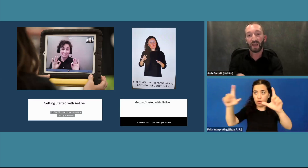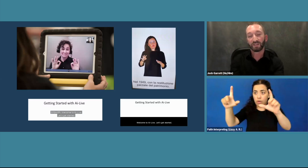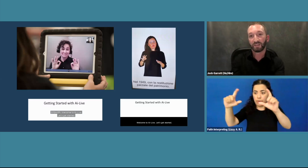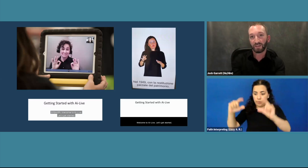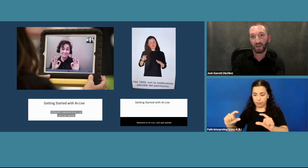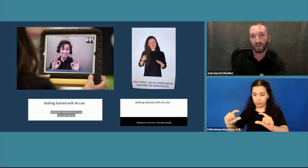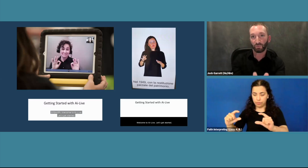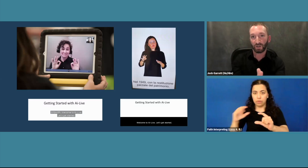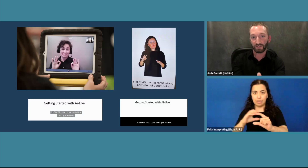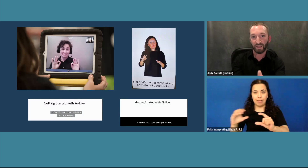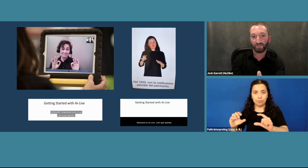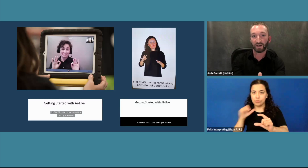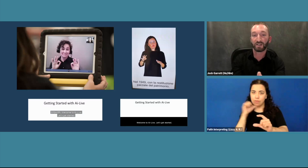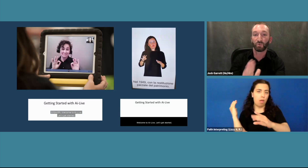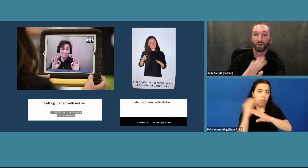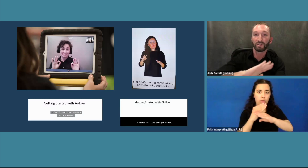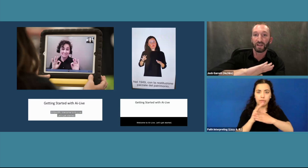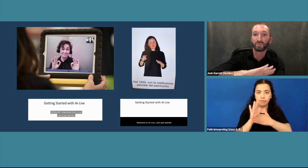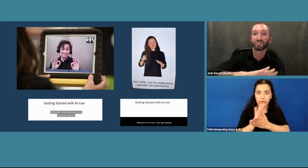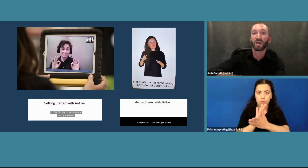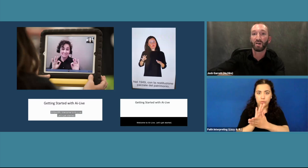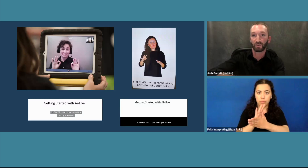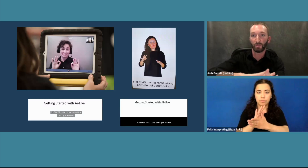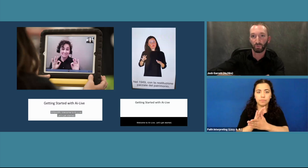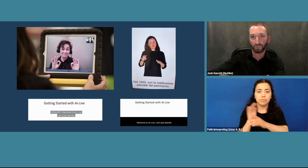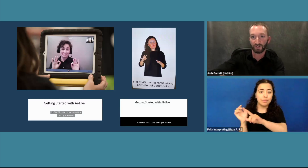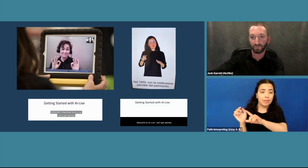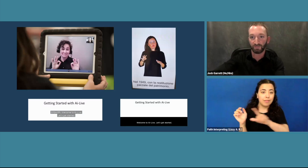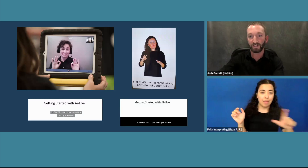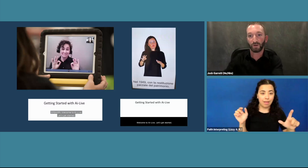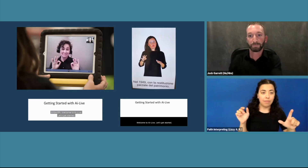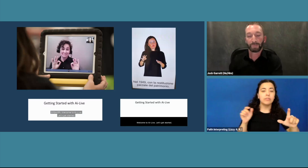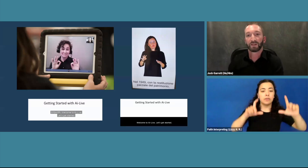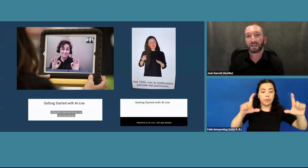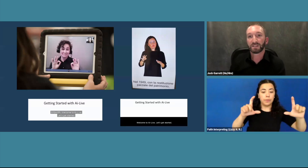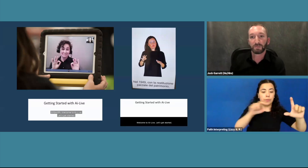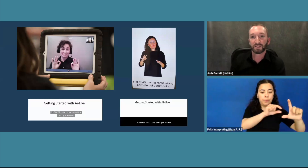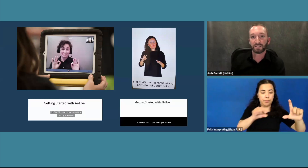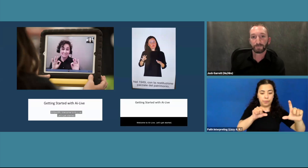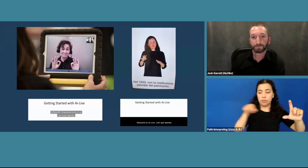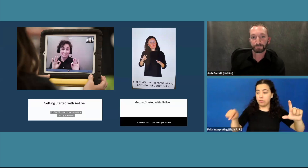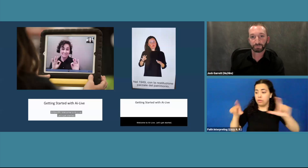And then the other one on the left there is where the captions cover a portion of the video. Next slide, please.